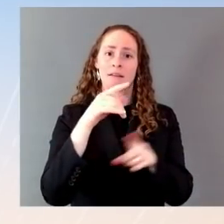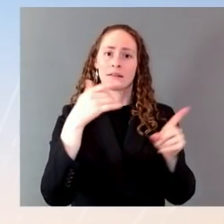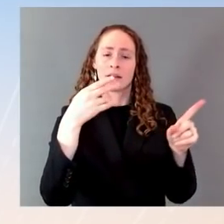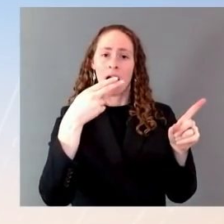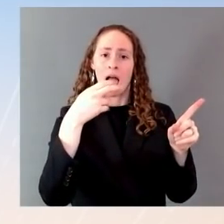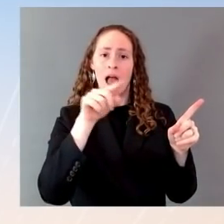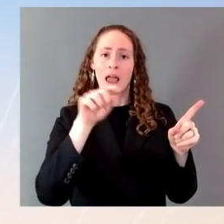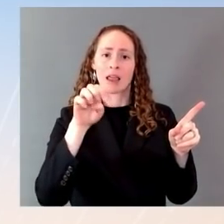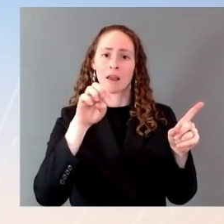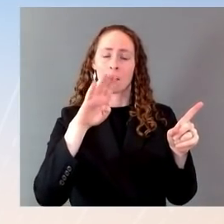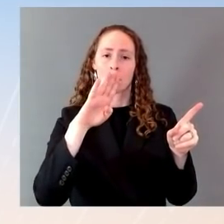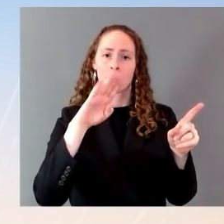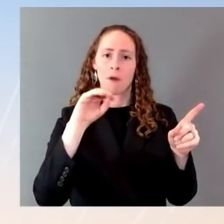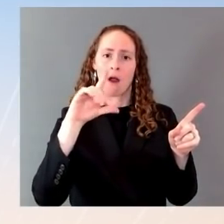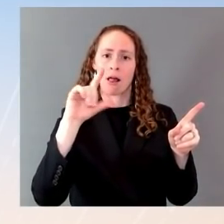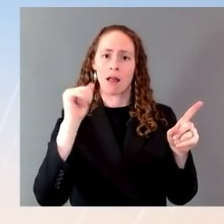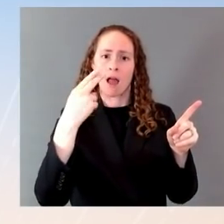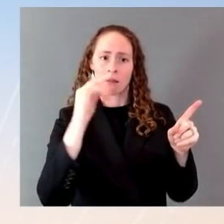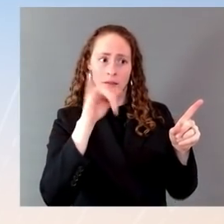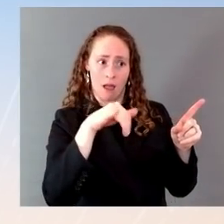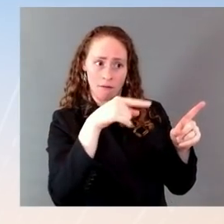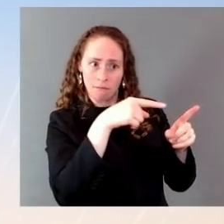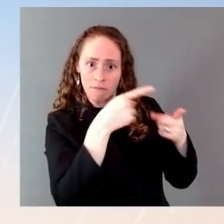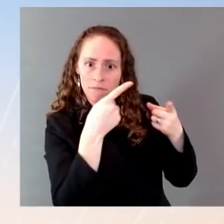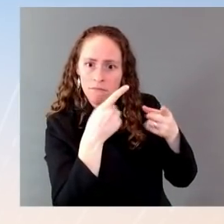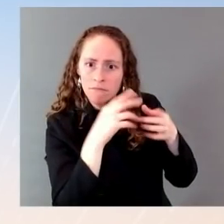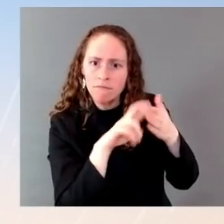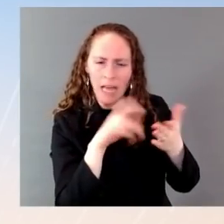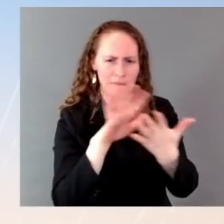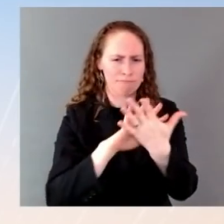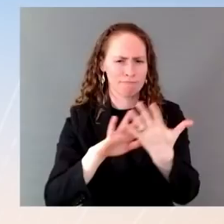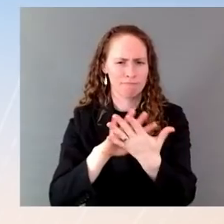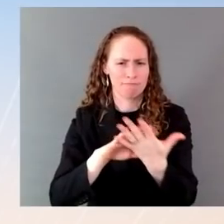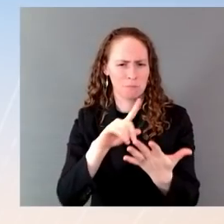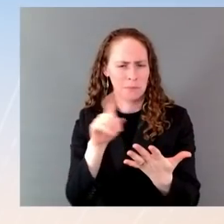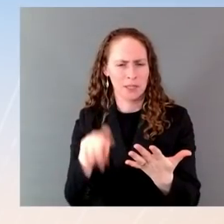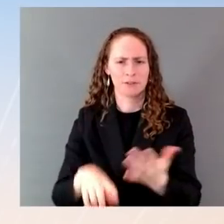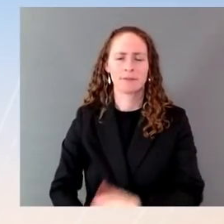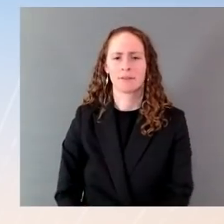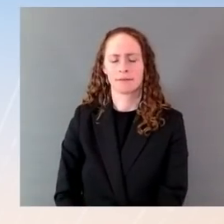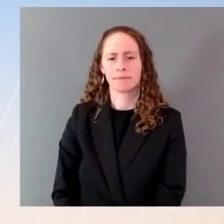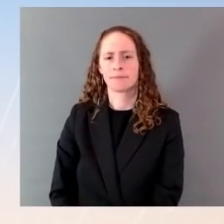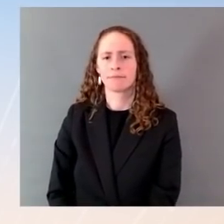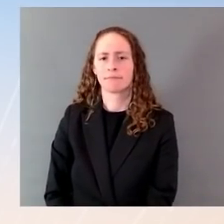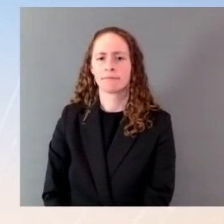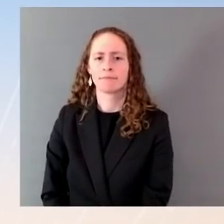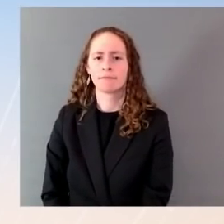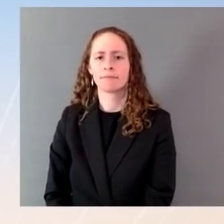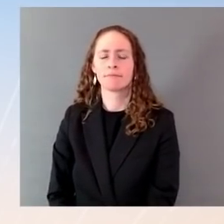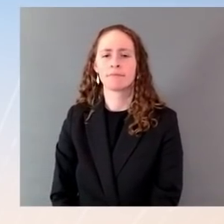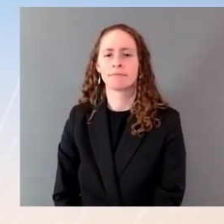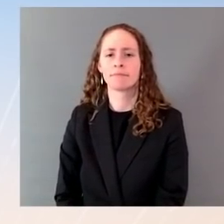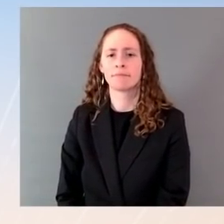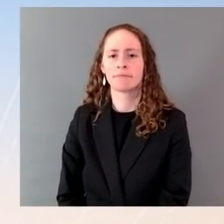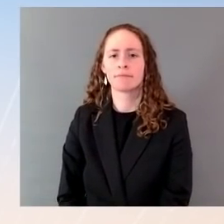Hezbollah has continued to menace Lebanon and the region. Iran's proxies in Iraq and Syria and Yemen